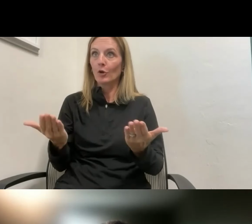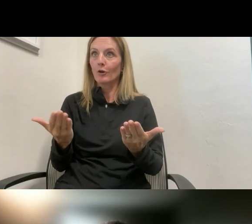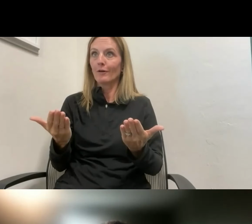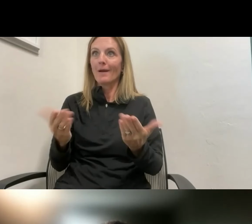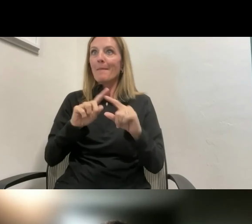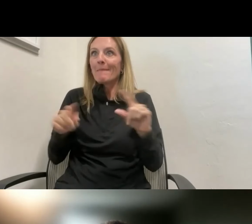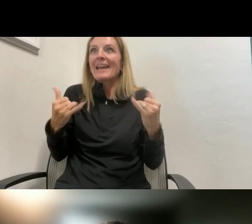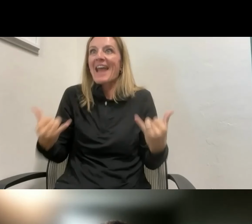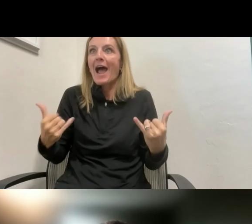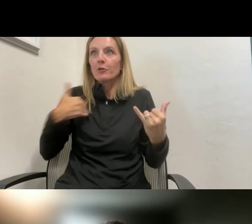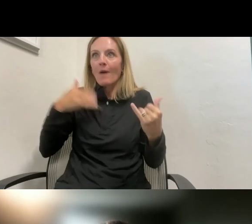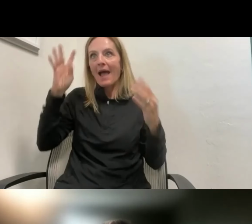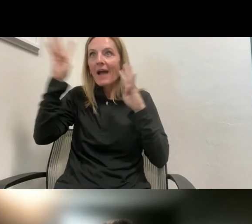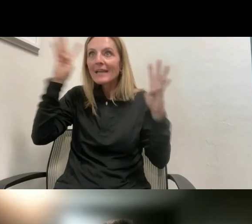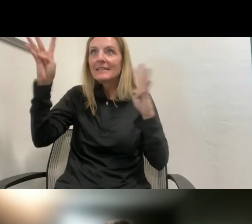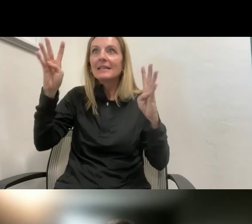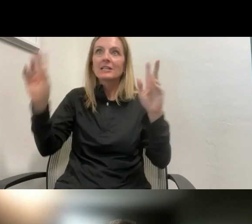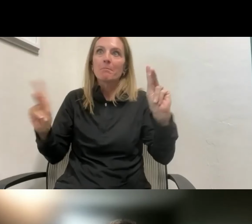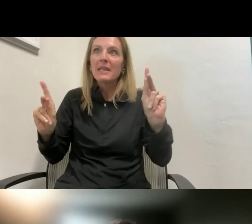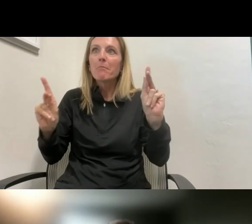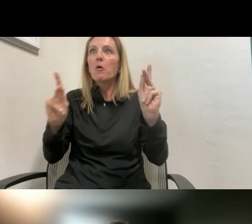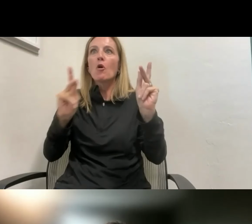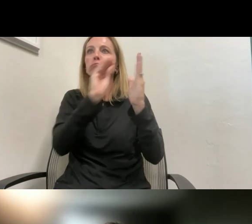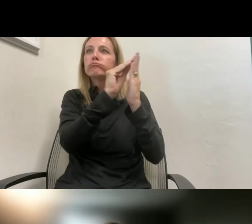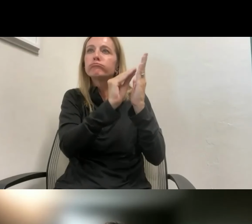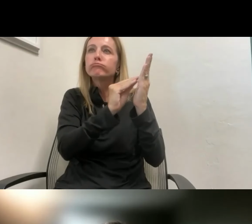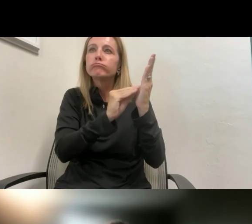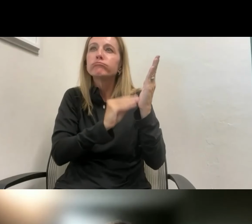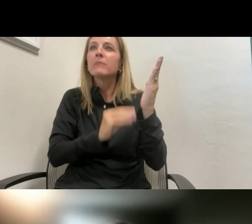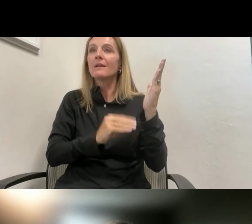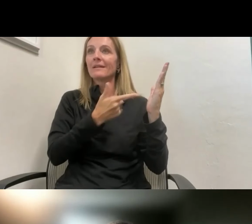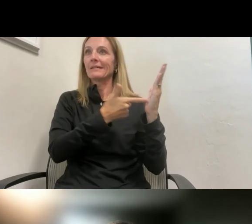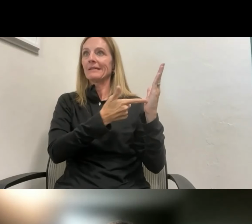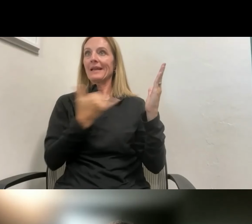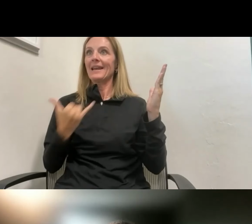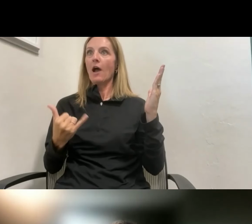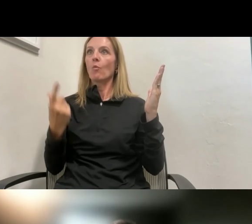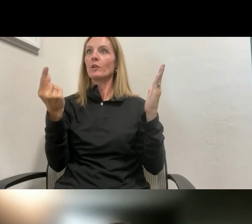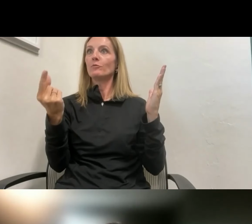What do we do with all those great ideas? And the brilliant sharing? And this is one of the